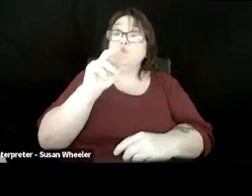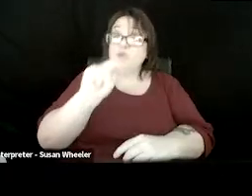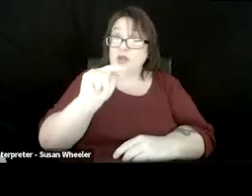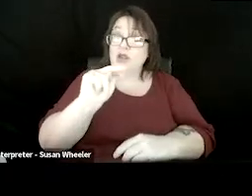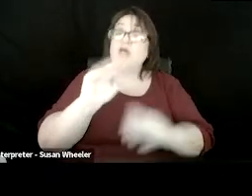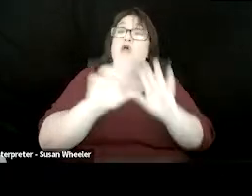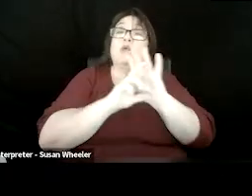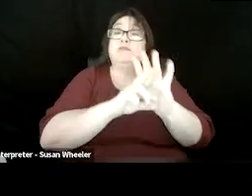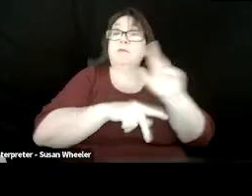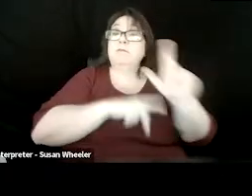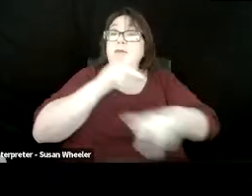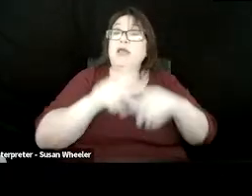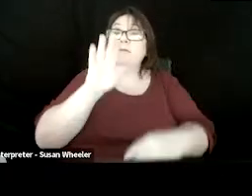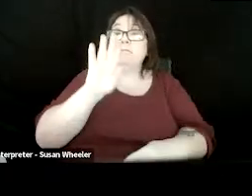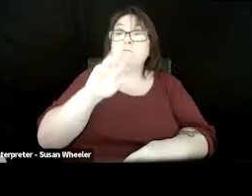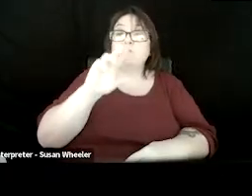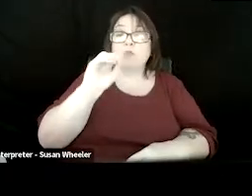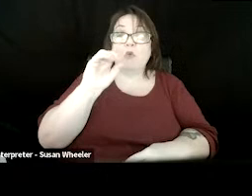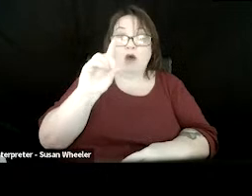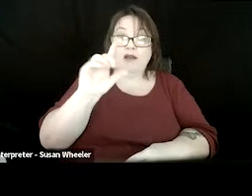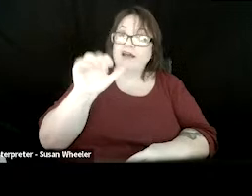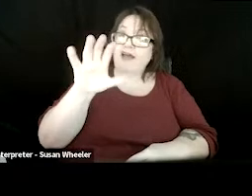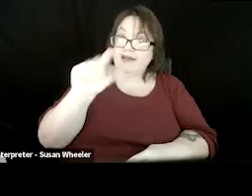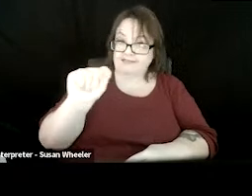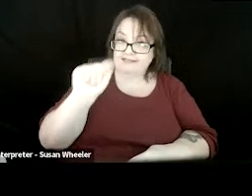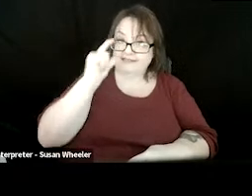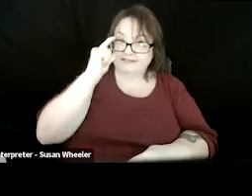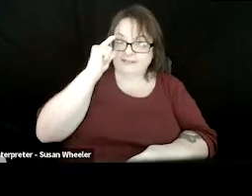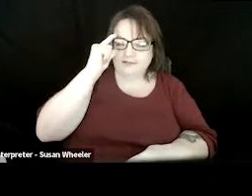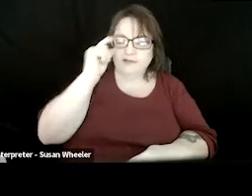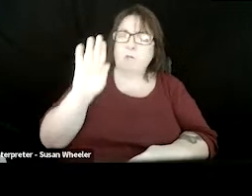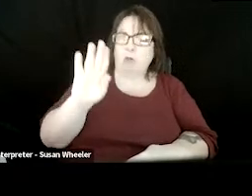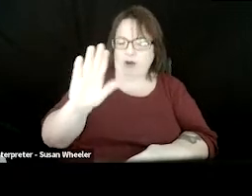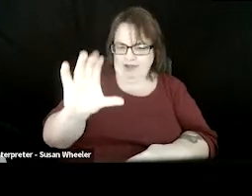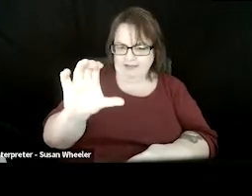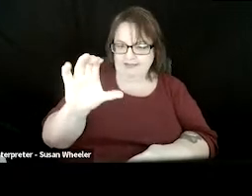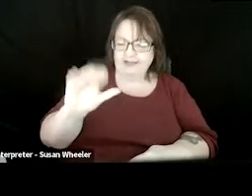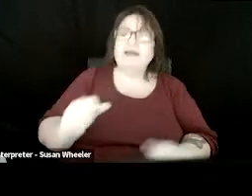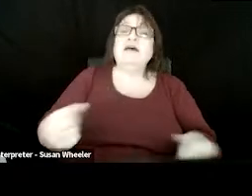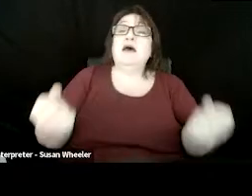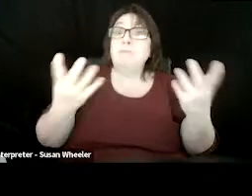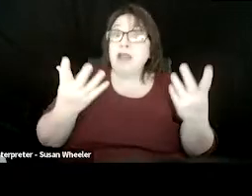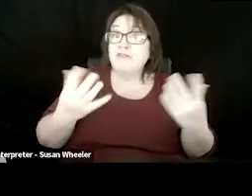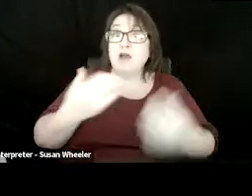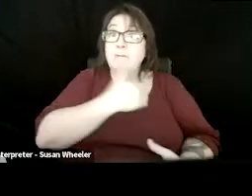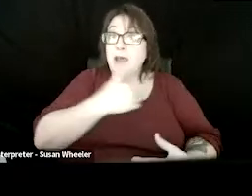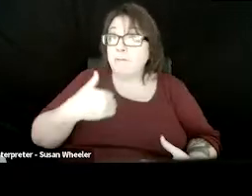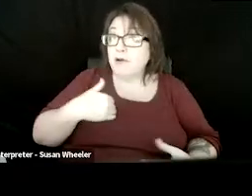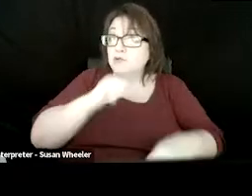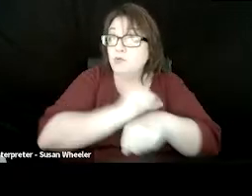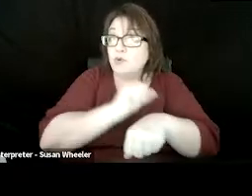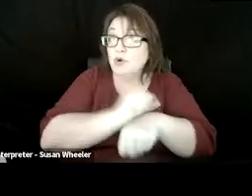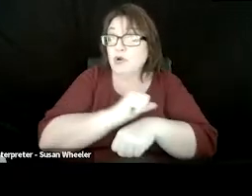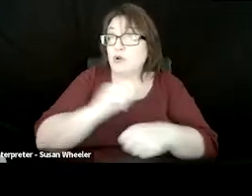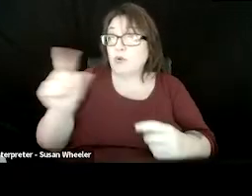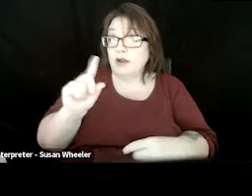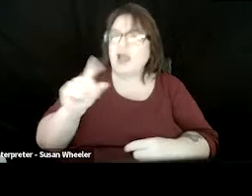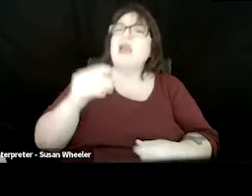professionals in broadcast and many of our members work under a personal service contract,